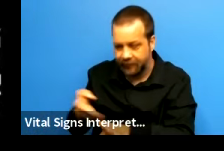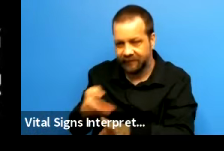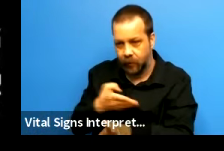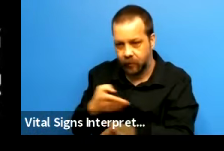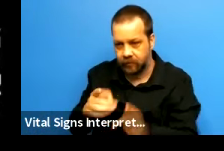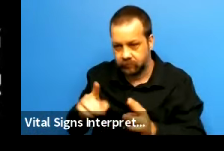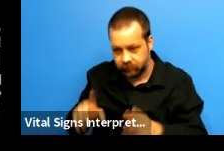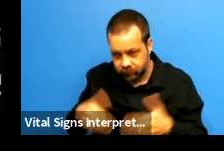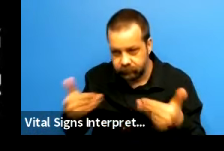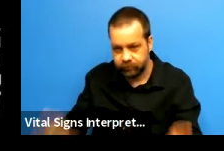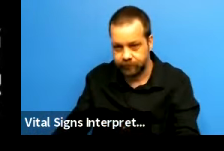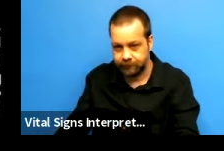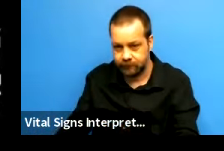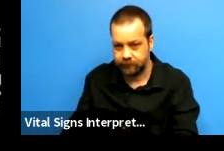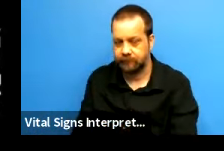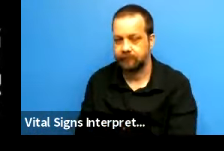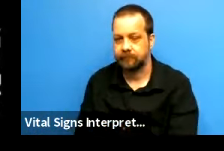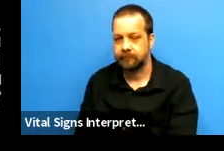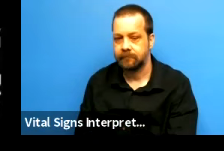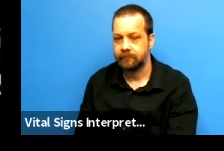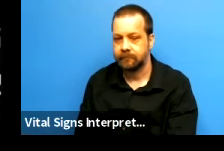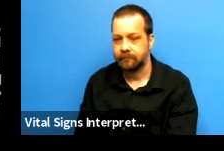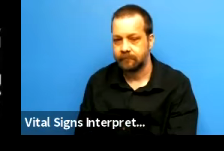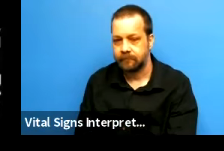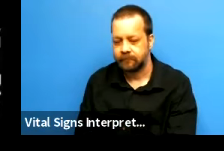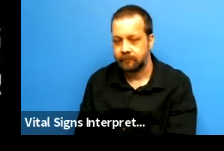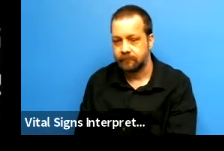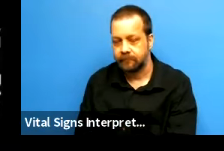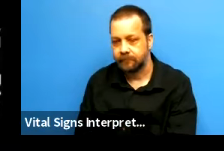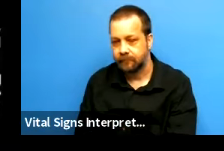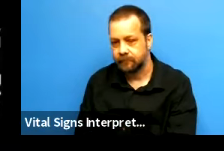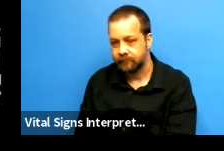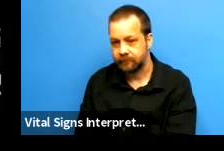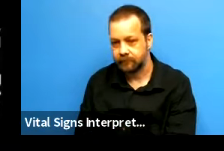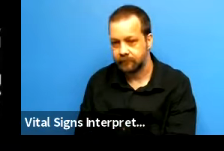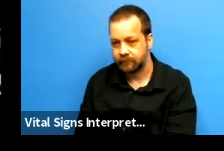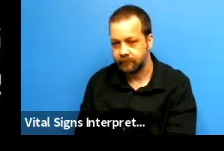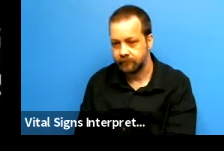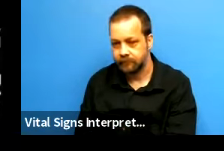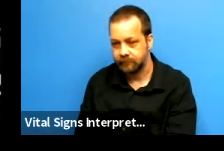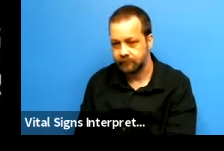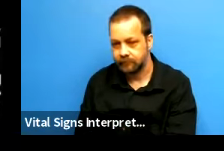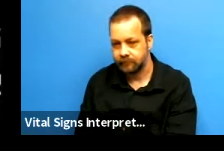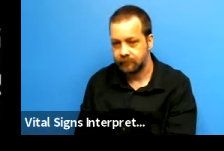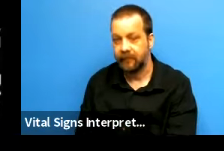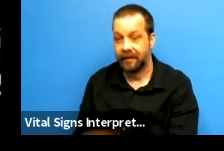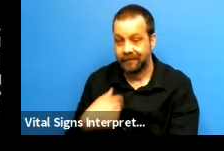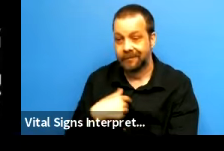as an example, something that has happened, planning ahead and getting those ventilation systems in place.